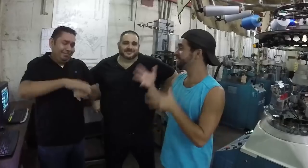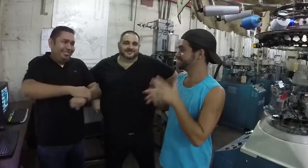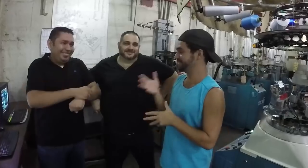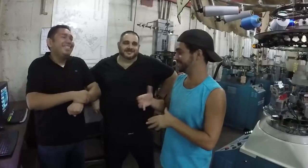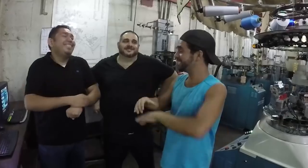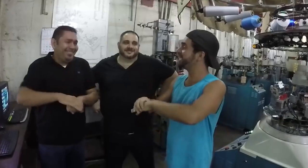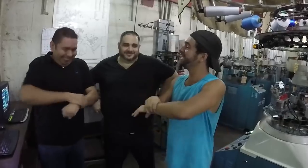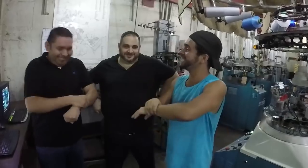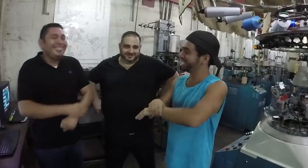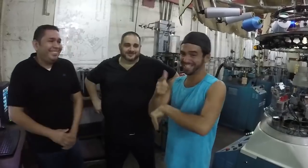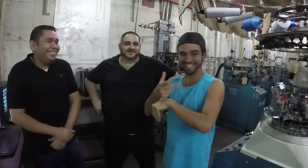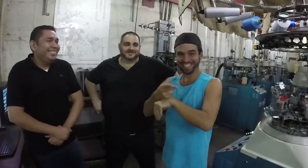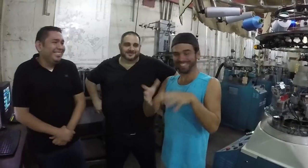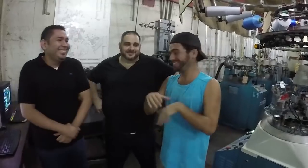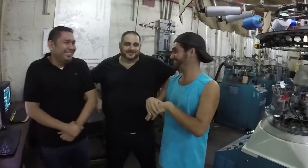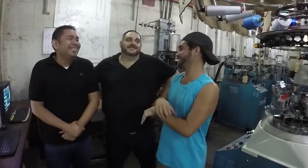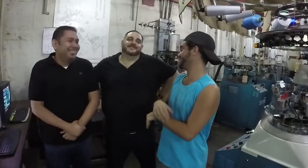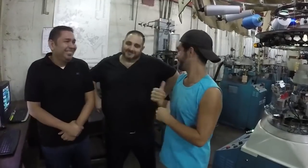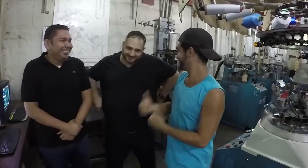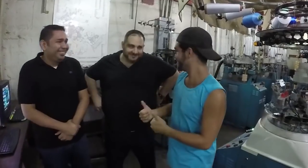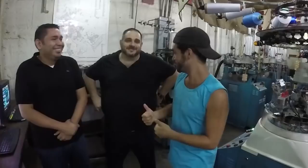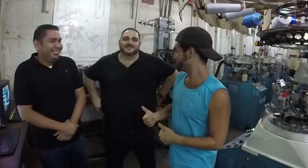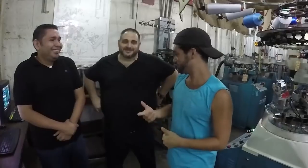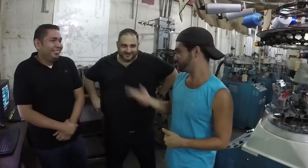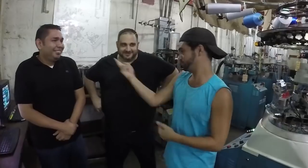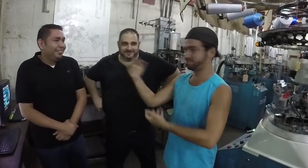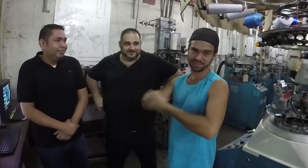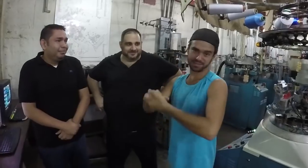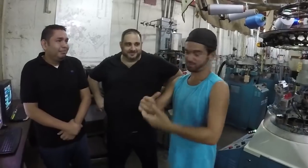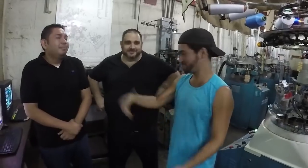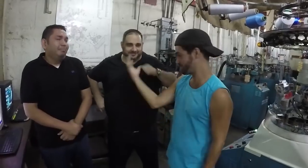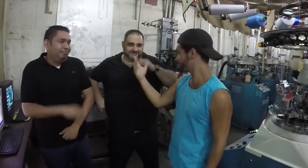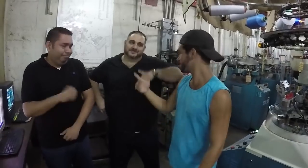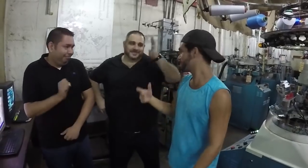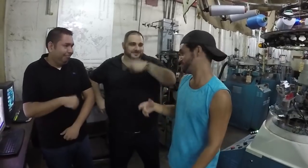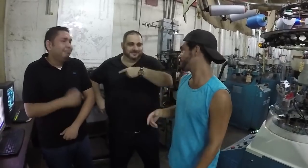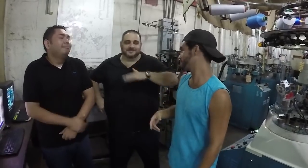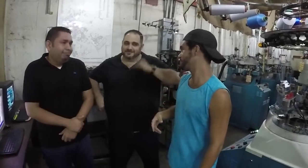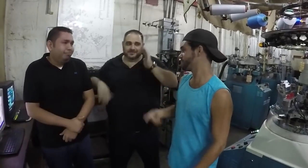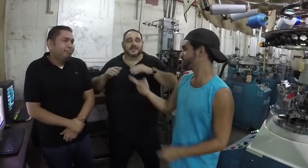This is how they sign sock in Honduras! Both are best friends. Yes, we grew up together.